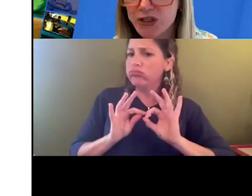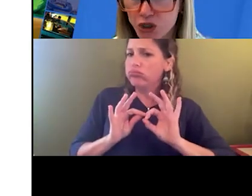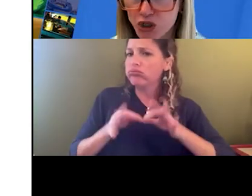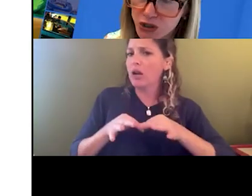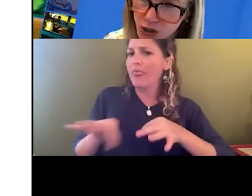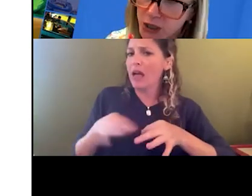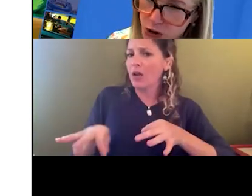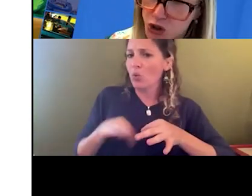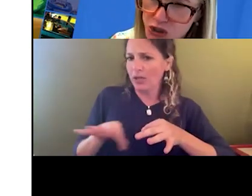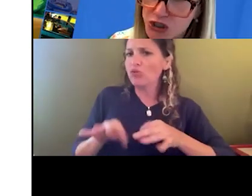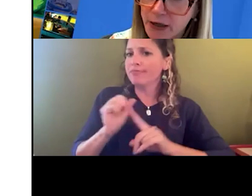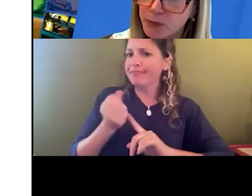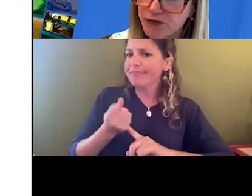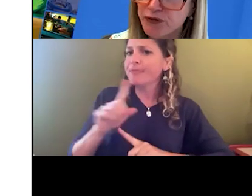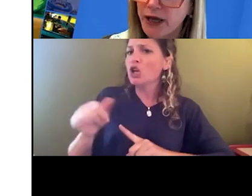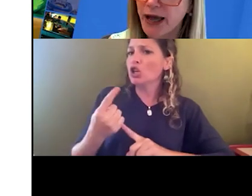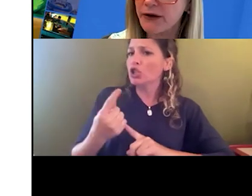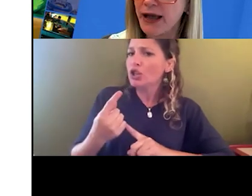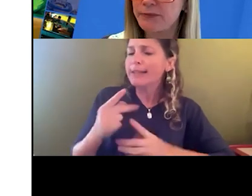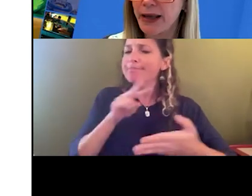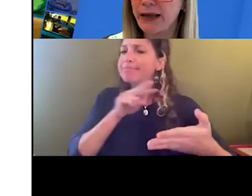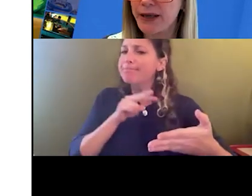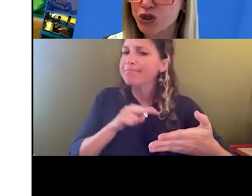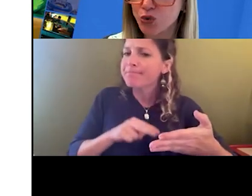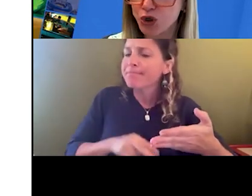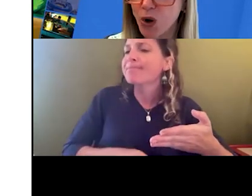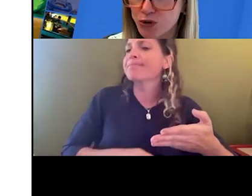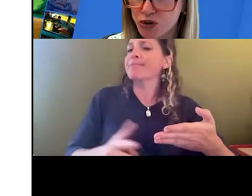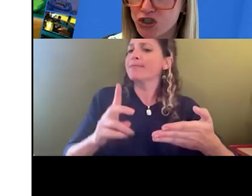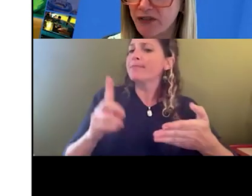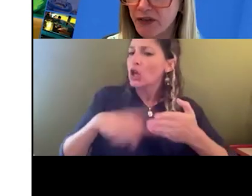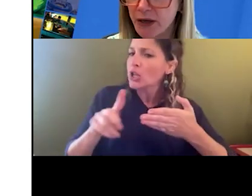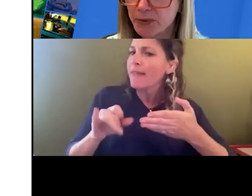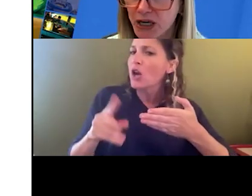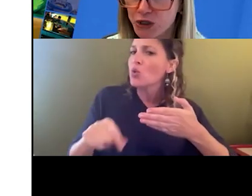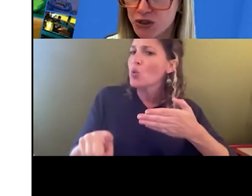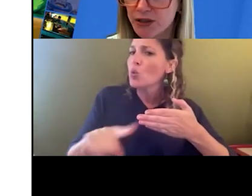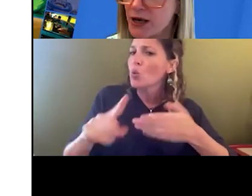conditions to just take a brief look at and make sure you understand the implications.